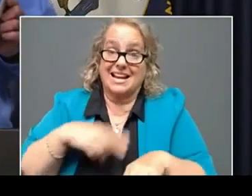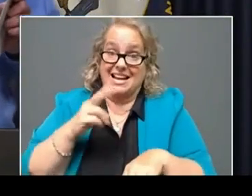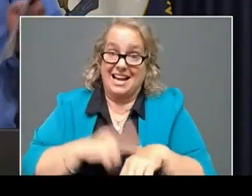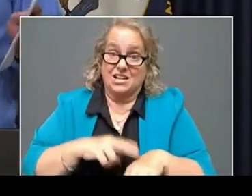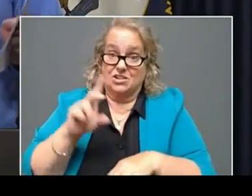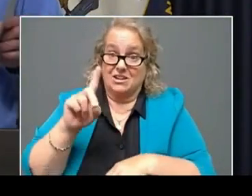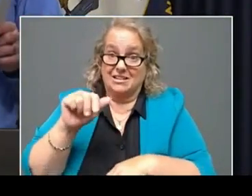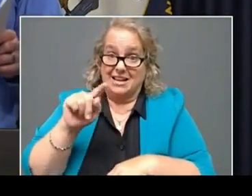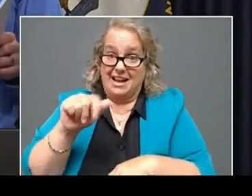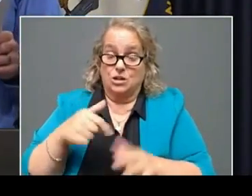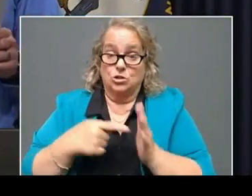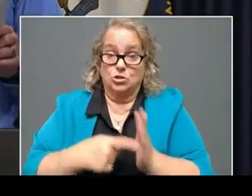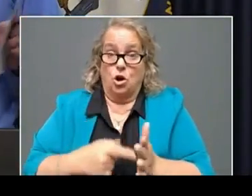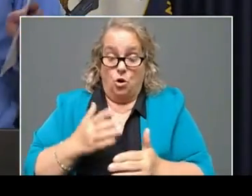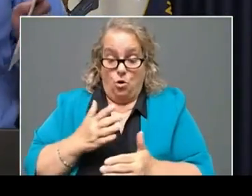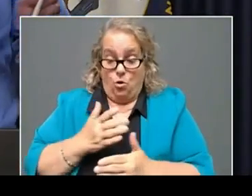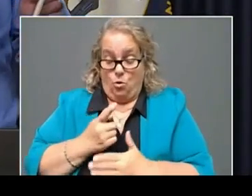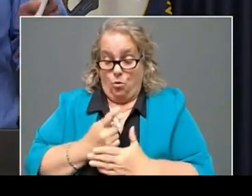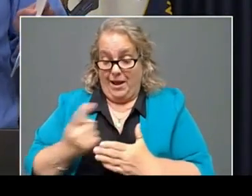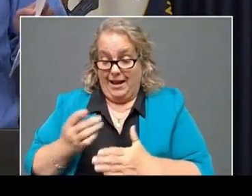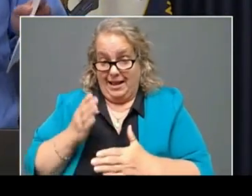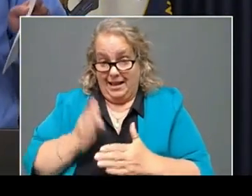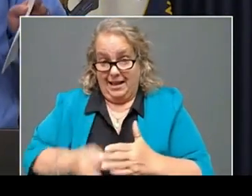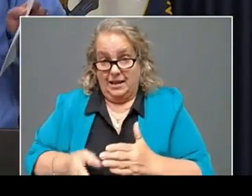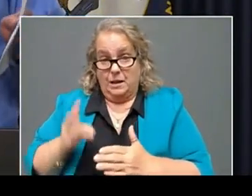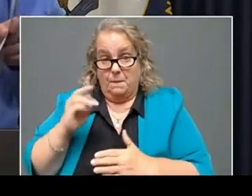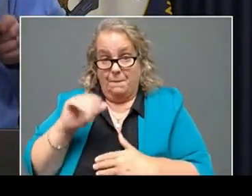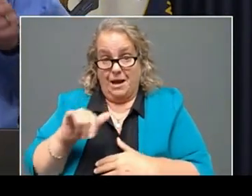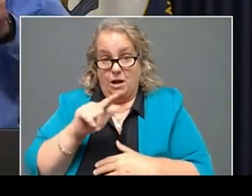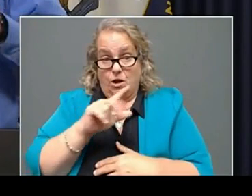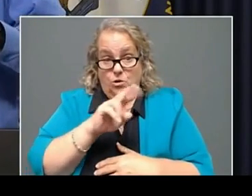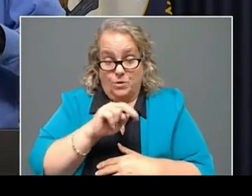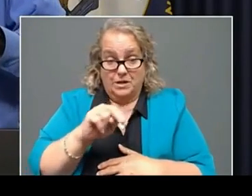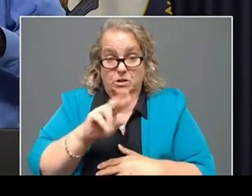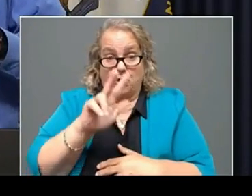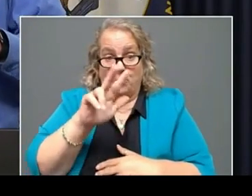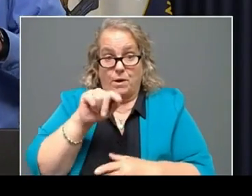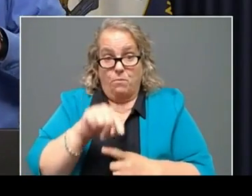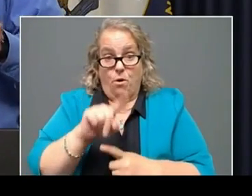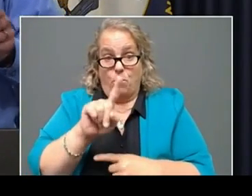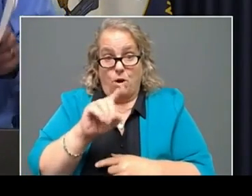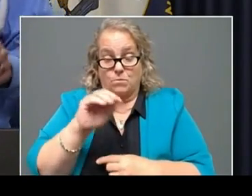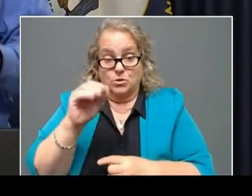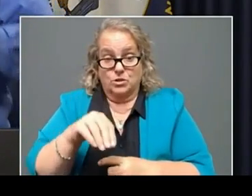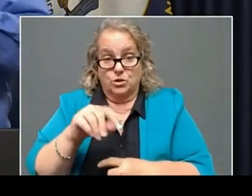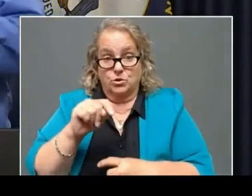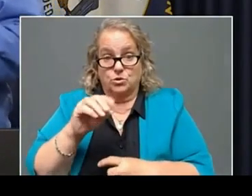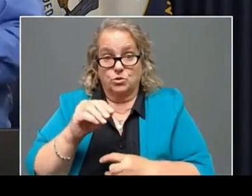ending May 22, it went from 3.1% to about a little over 10%. It's a little